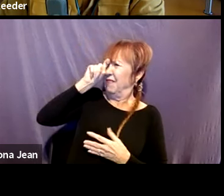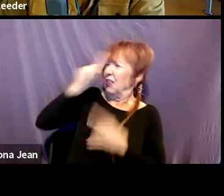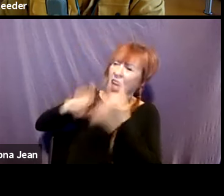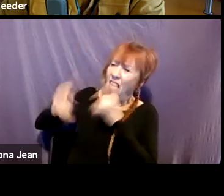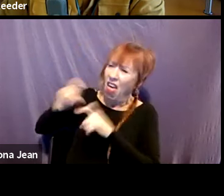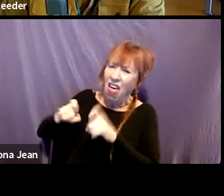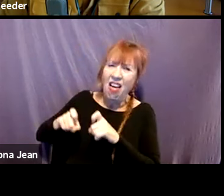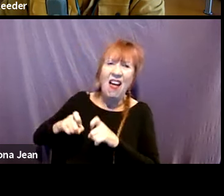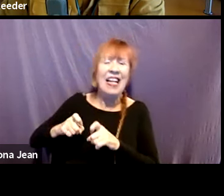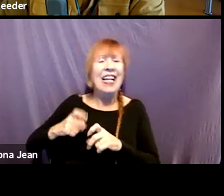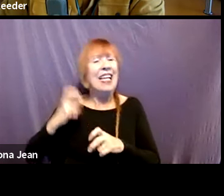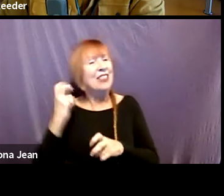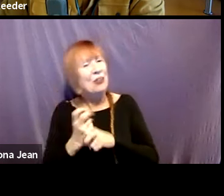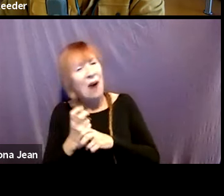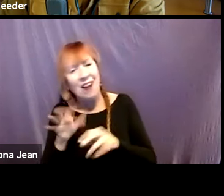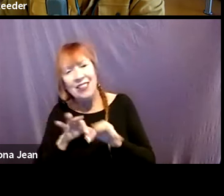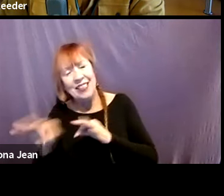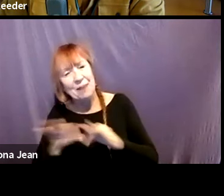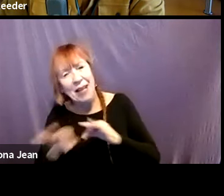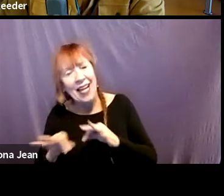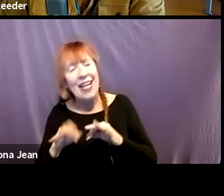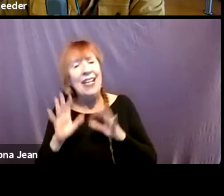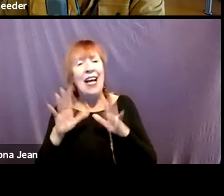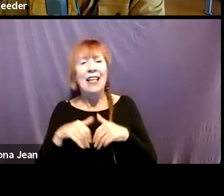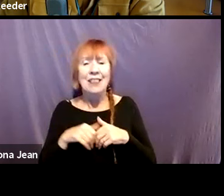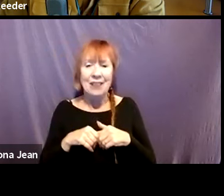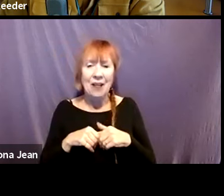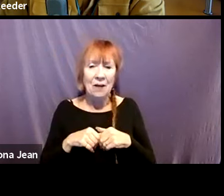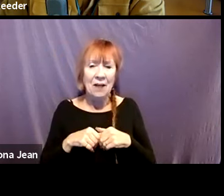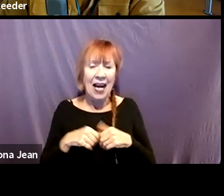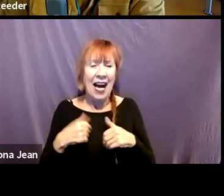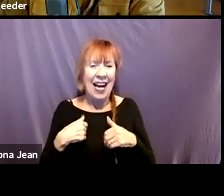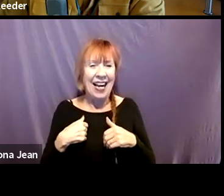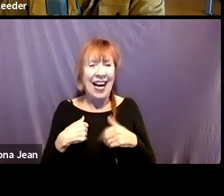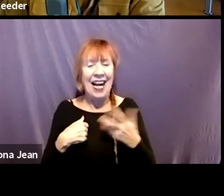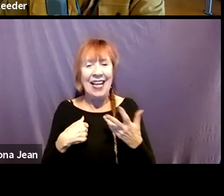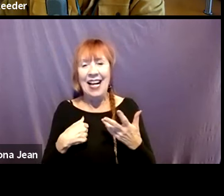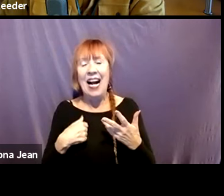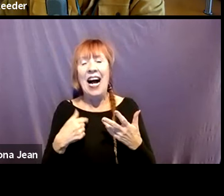and so I just try to constantly, and I'm really bad at it, but I try to like tell myself,